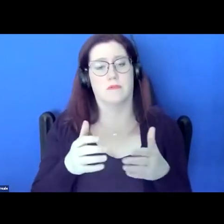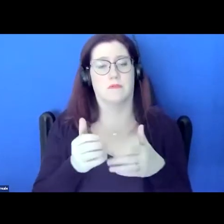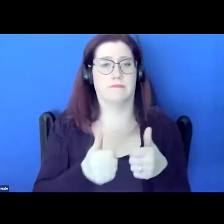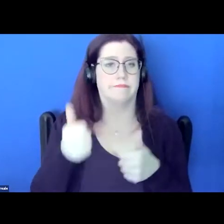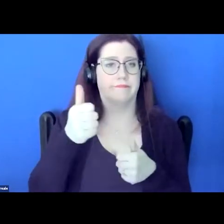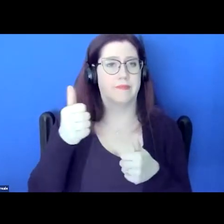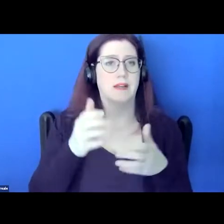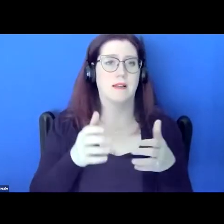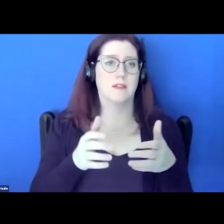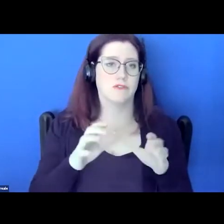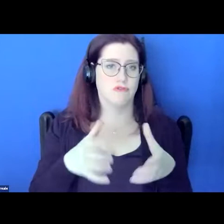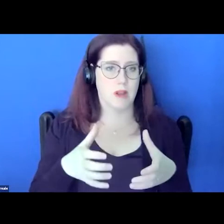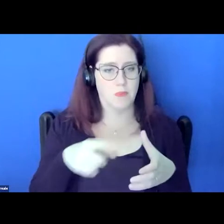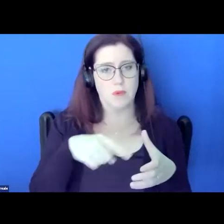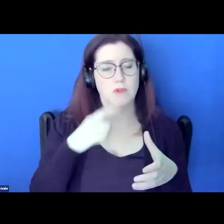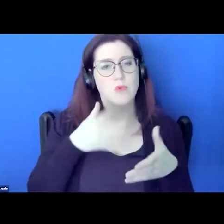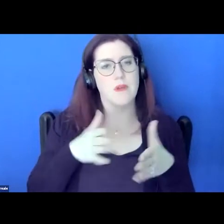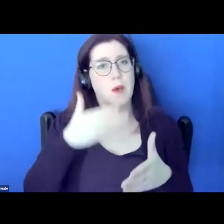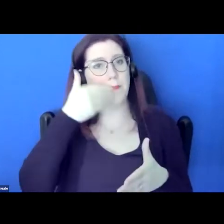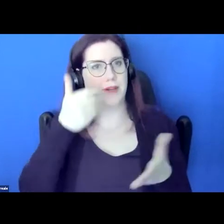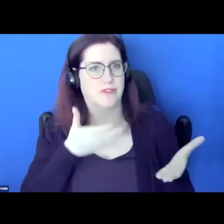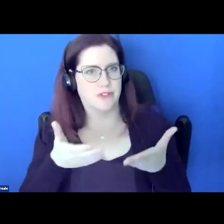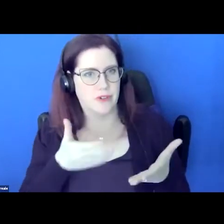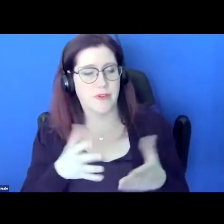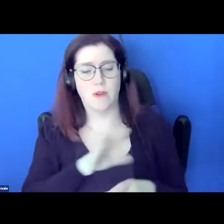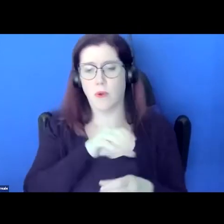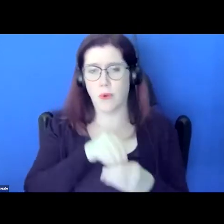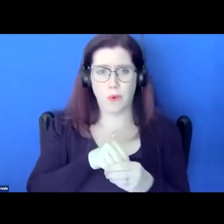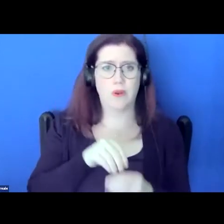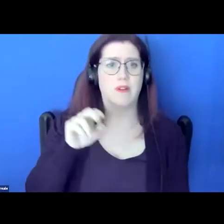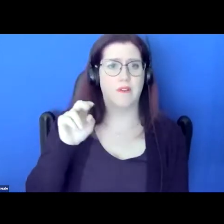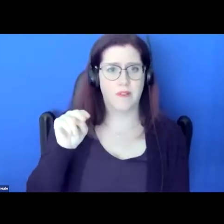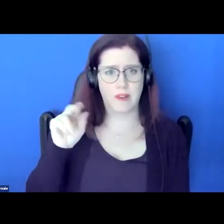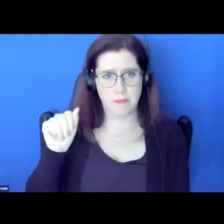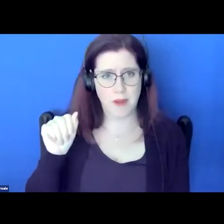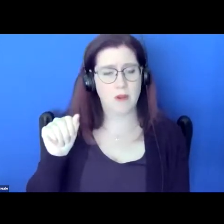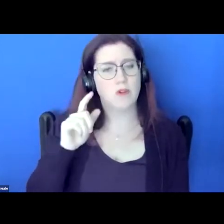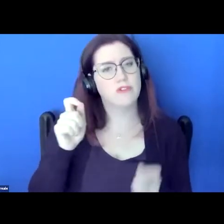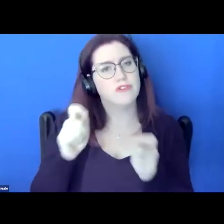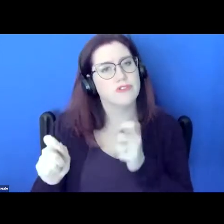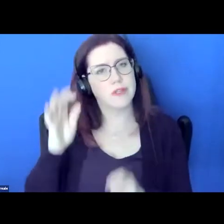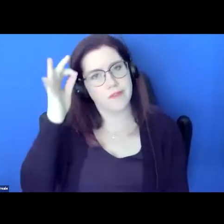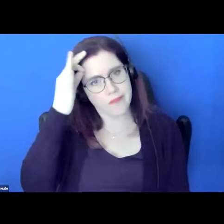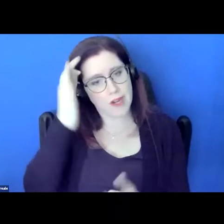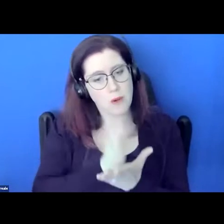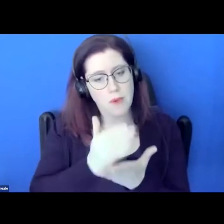to their citizens. The inclusion of native Americans and data could change federal budget planning, service provision,